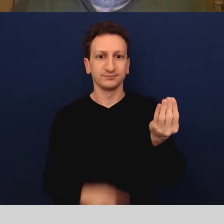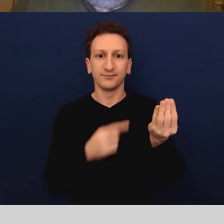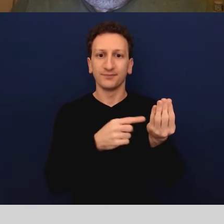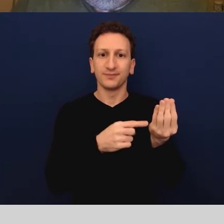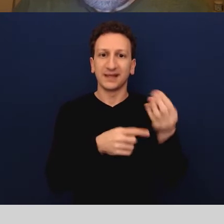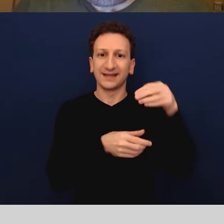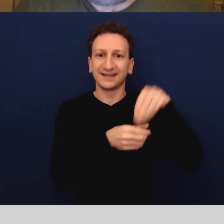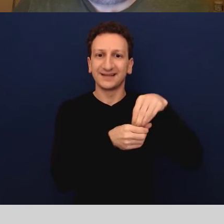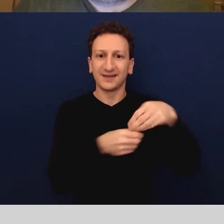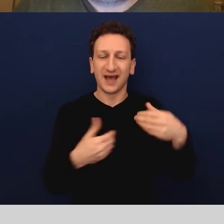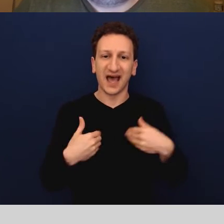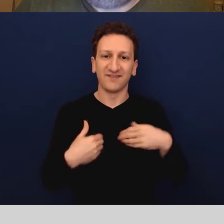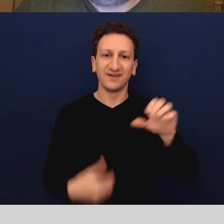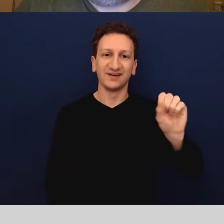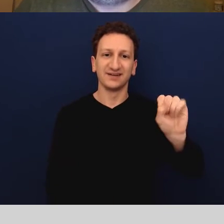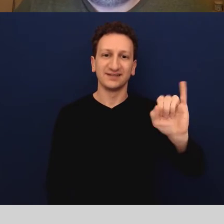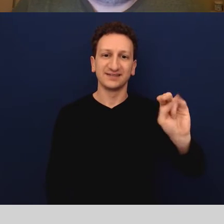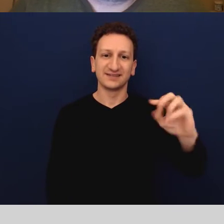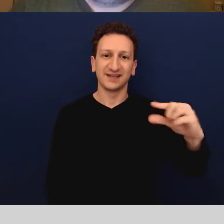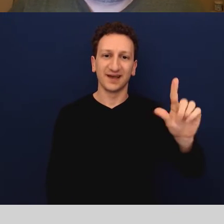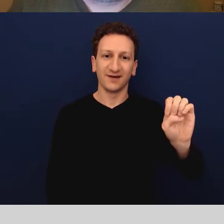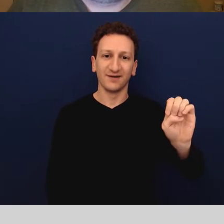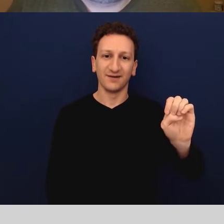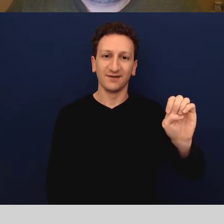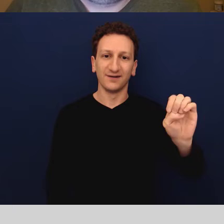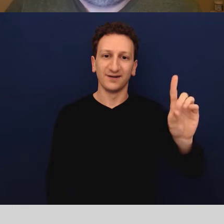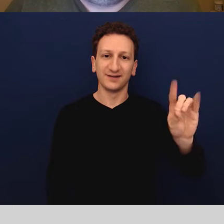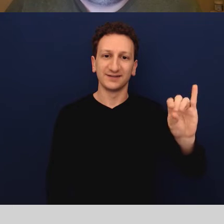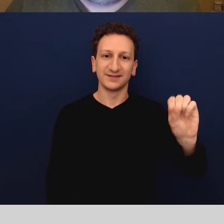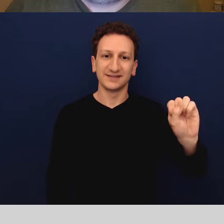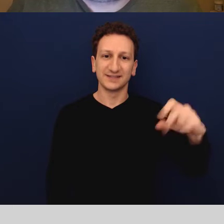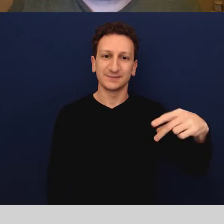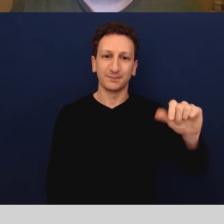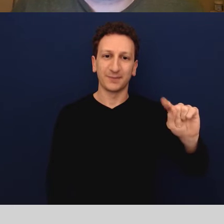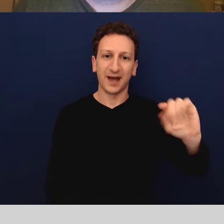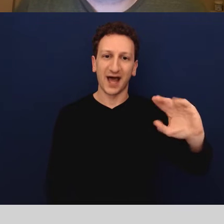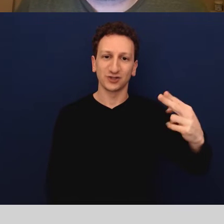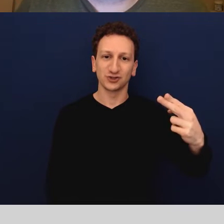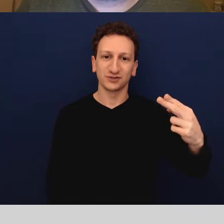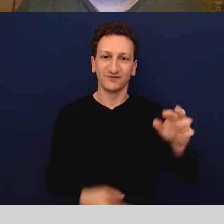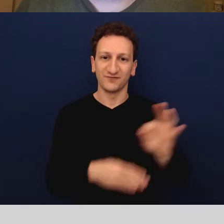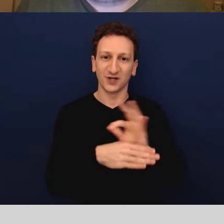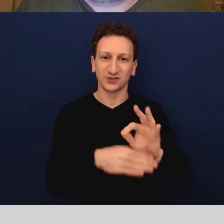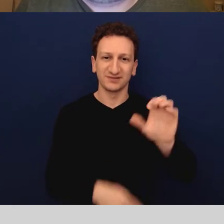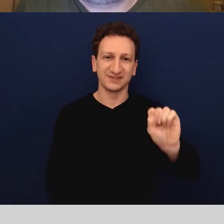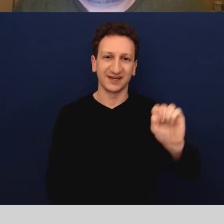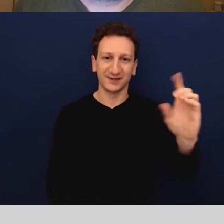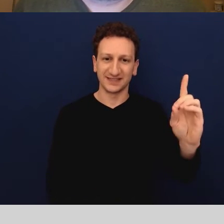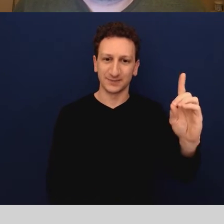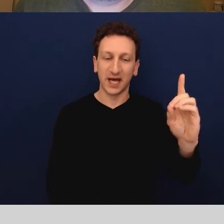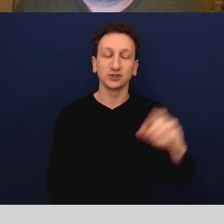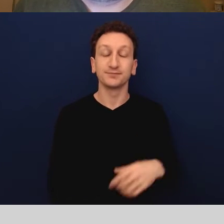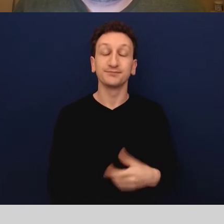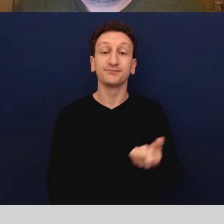We'll decorate a function with single dispatch. And when we think of single dispatch, we really should be thinking of methods.